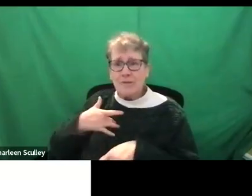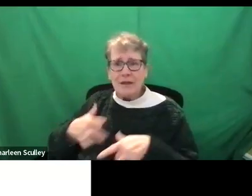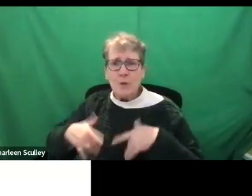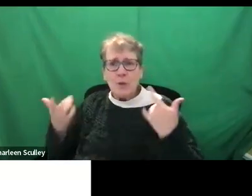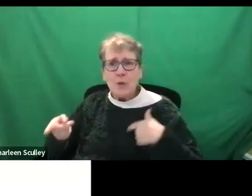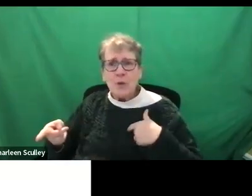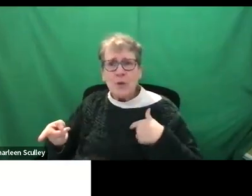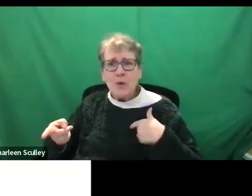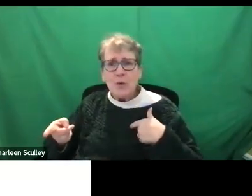and that's very nice.